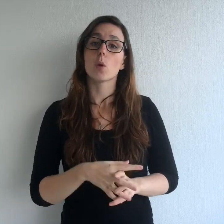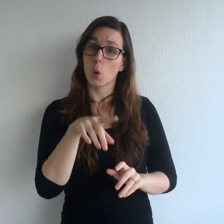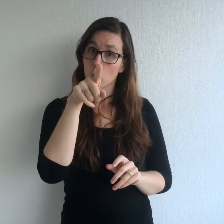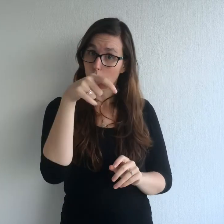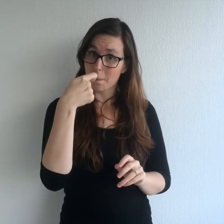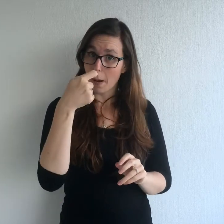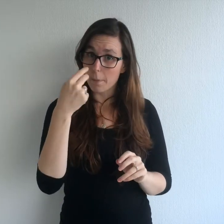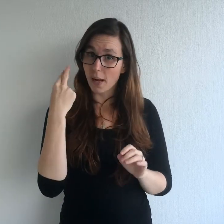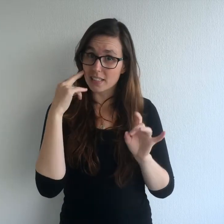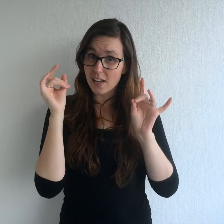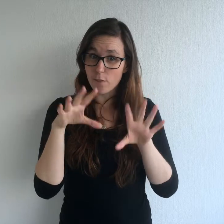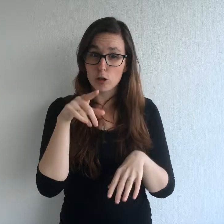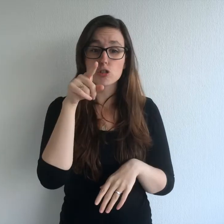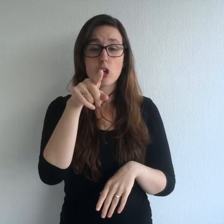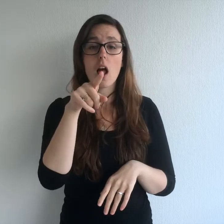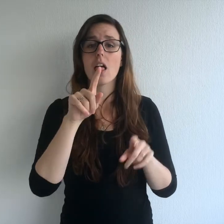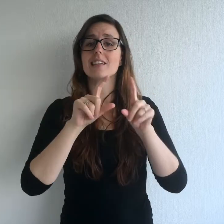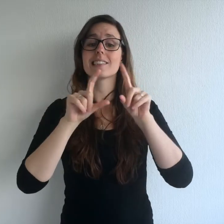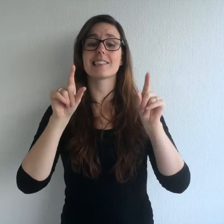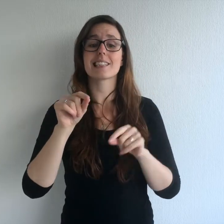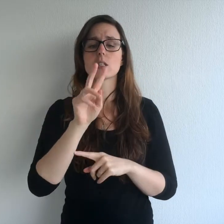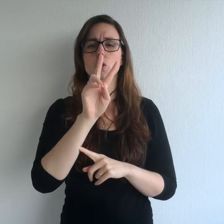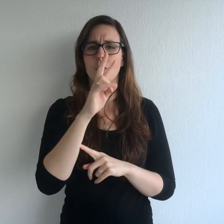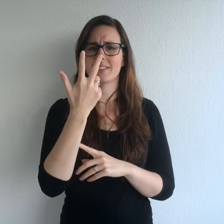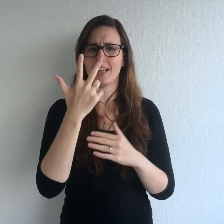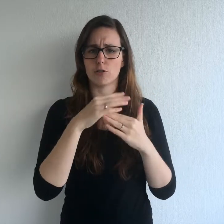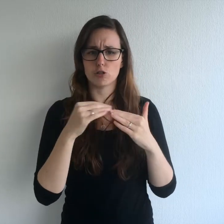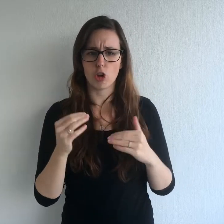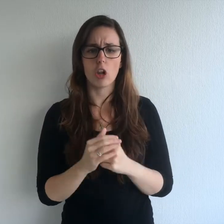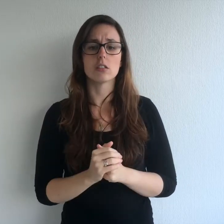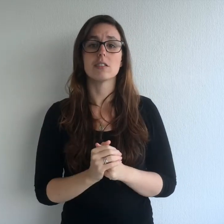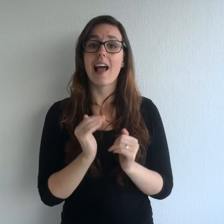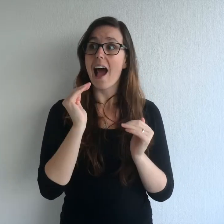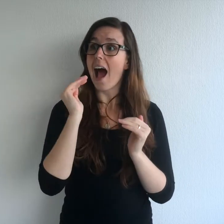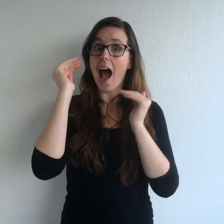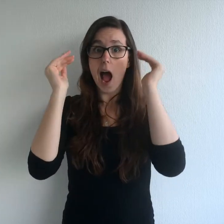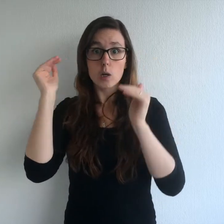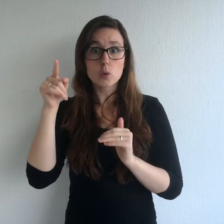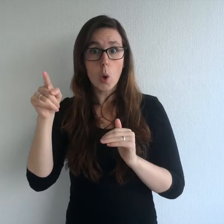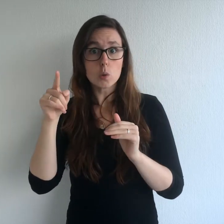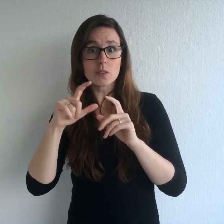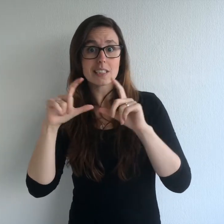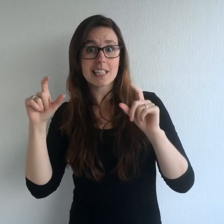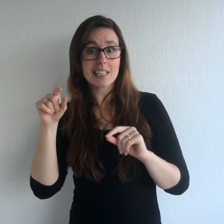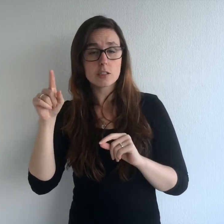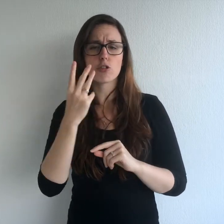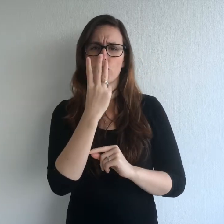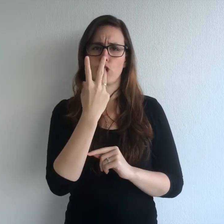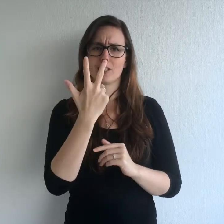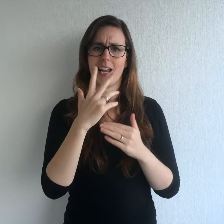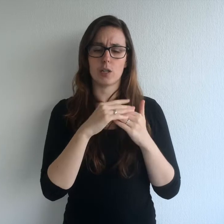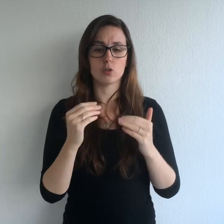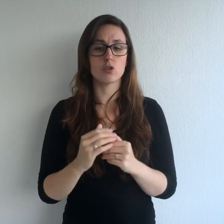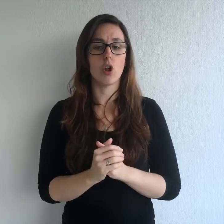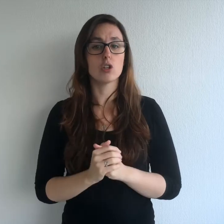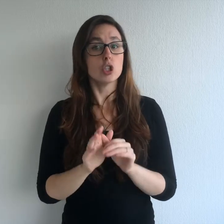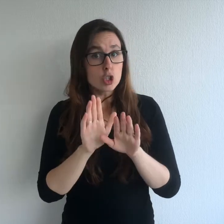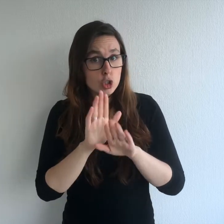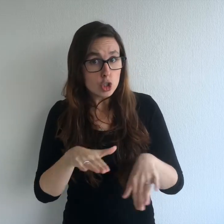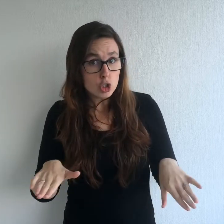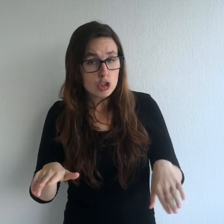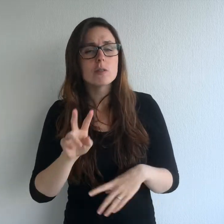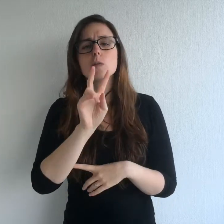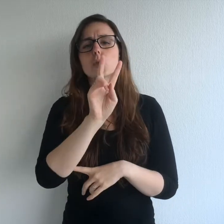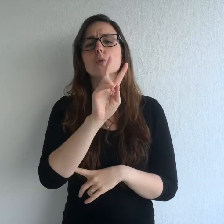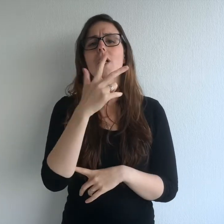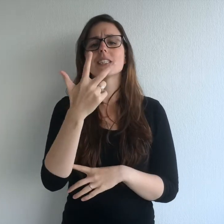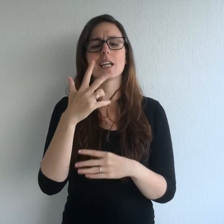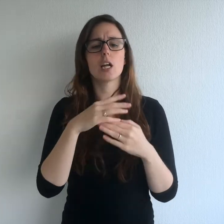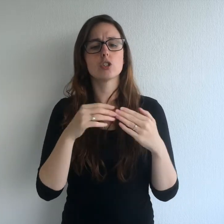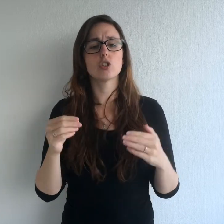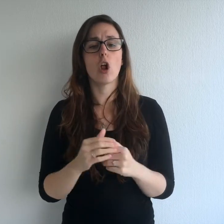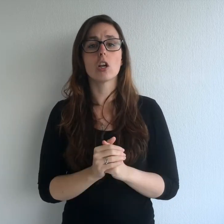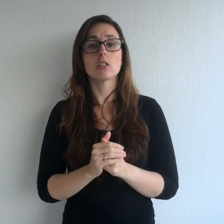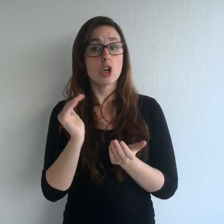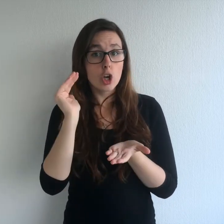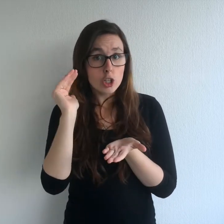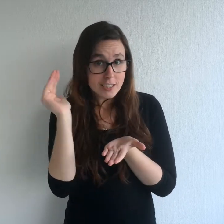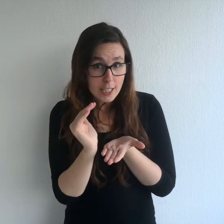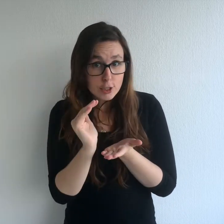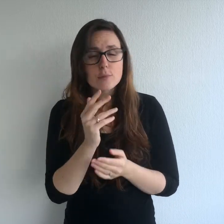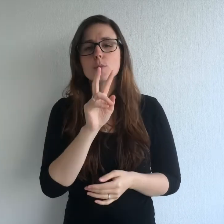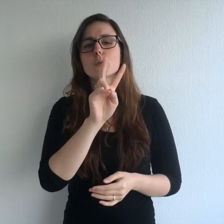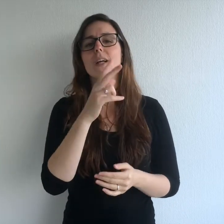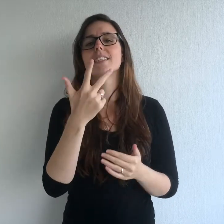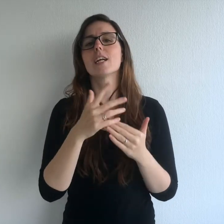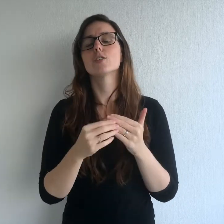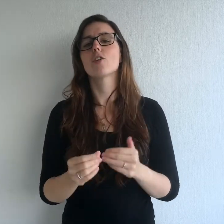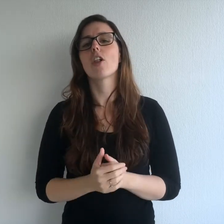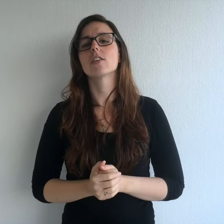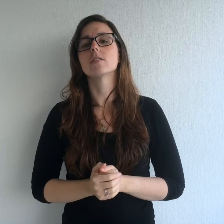If you are a member of Deaf Australia, tickets are $28. Adults $38, Children $28, Concession $28.